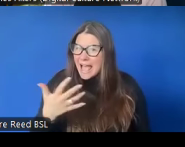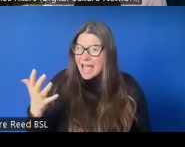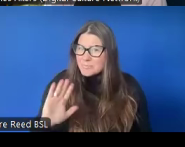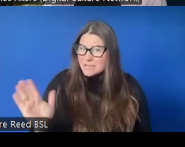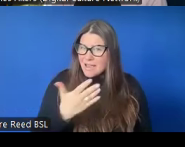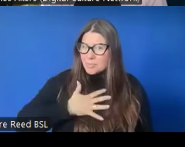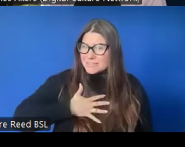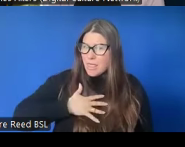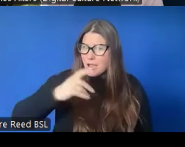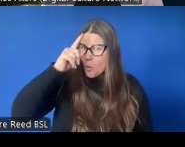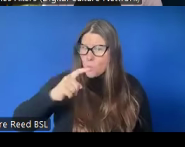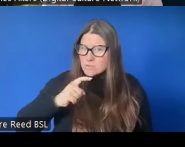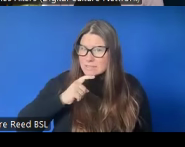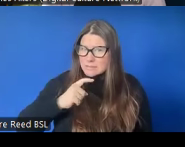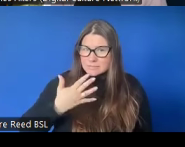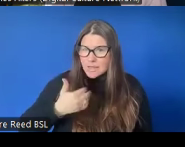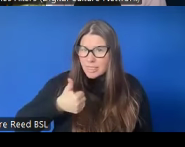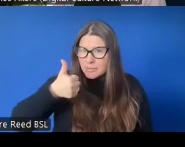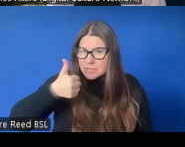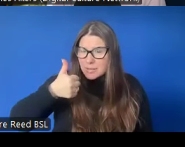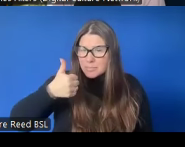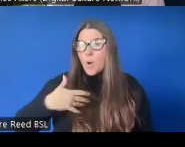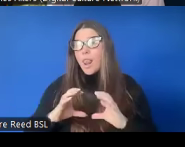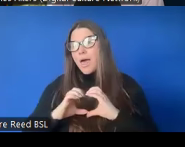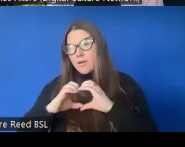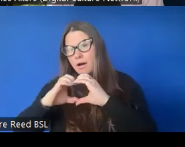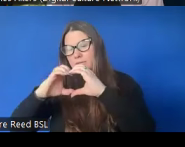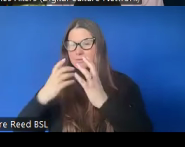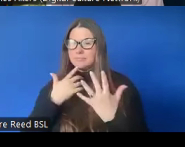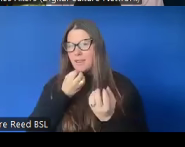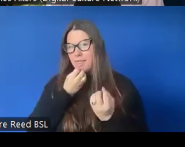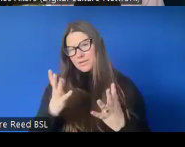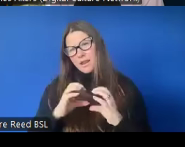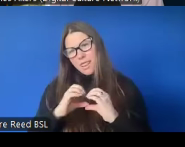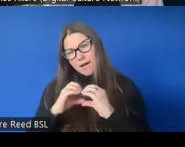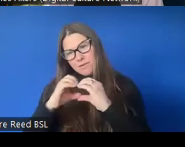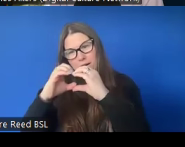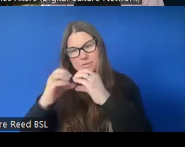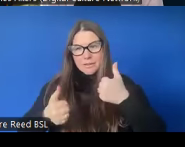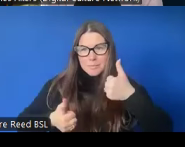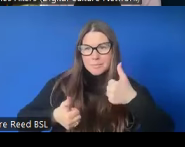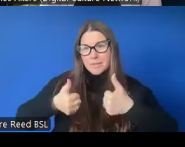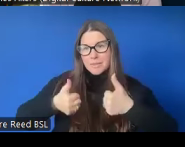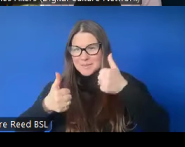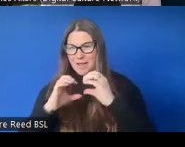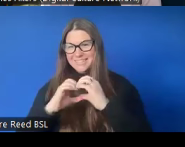Just give me a thumbs up in the old-- Oh, love hearts, yes. Couple of horses. A few. There we go.